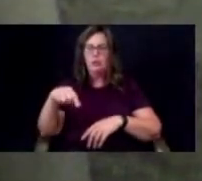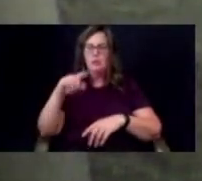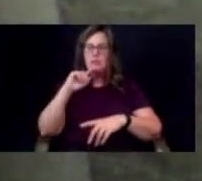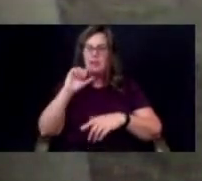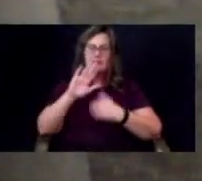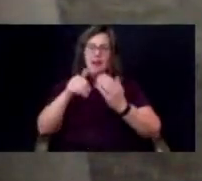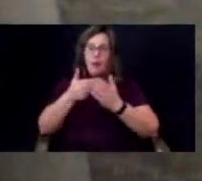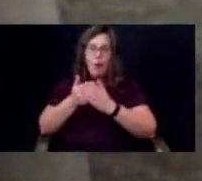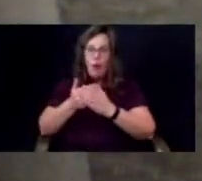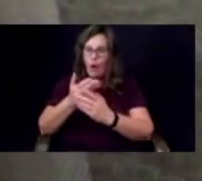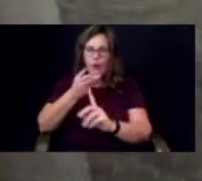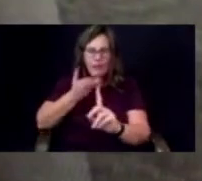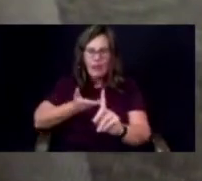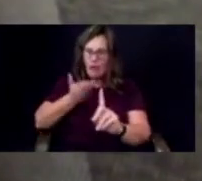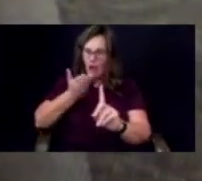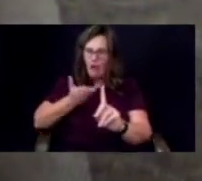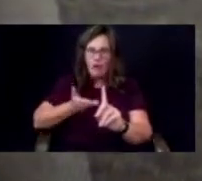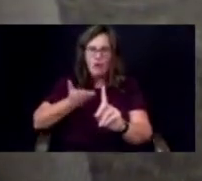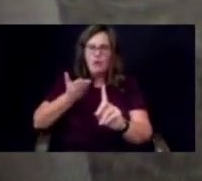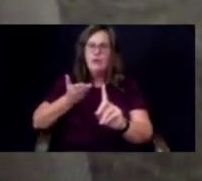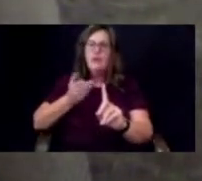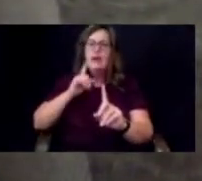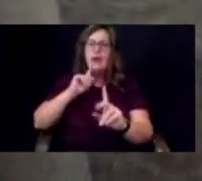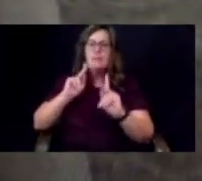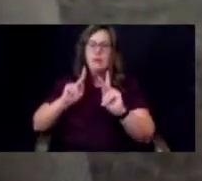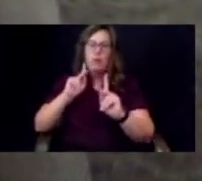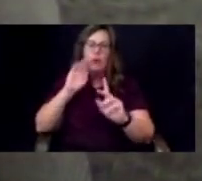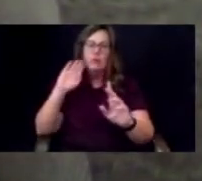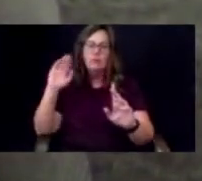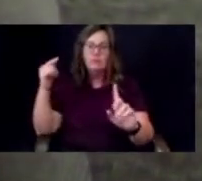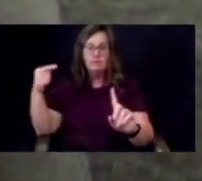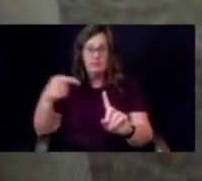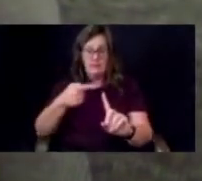they are and that's what people portrayed them to be but they were so much more than that